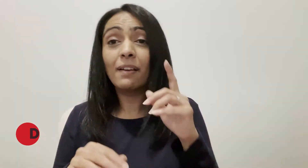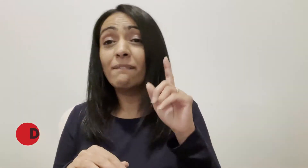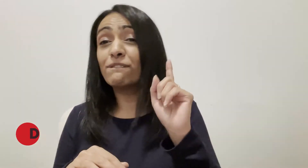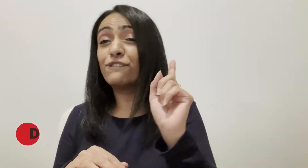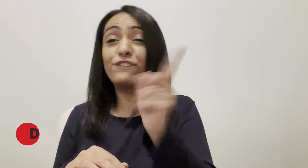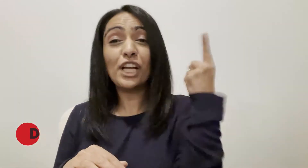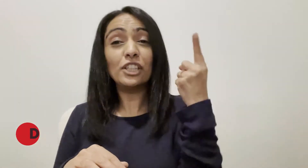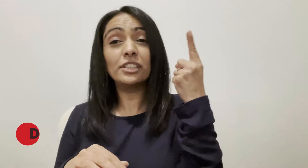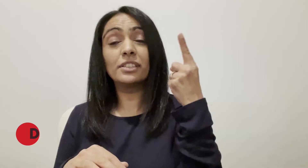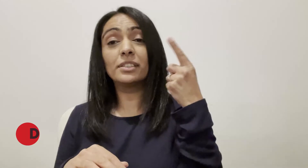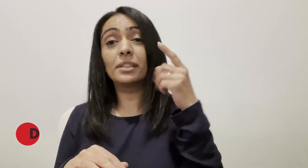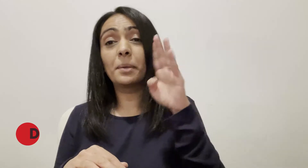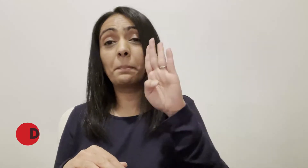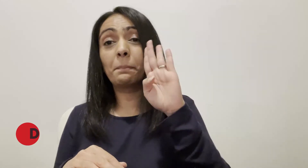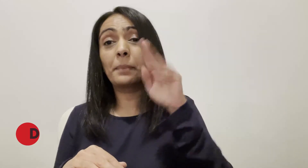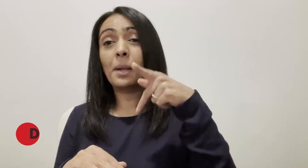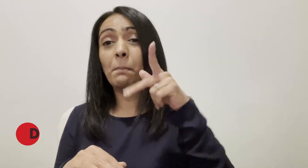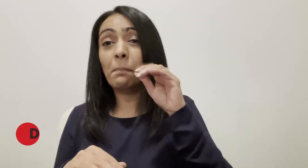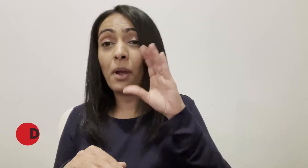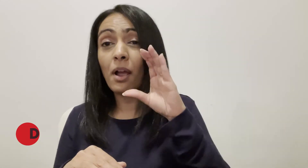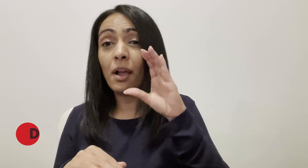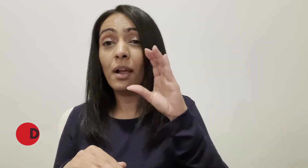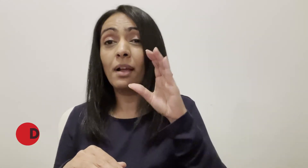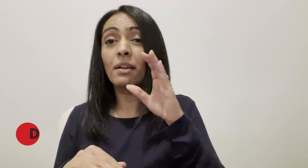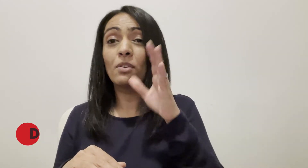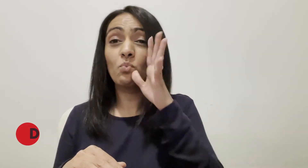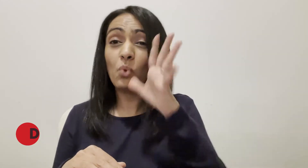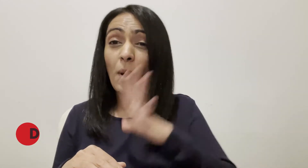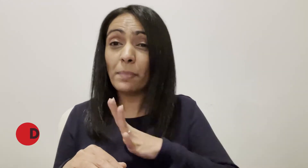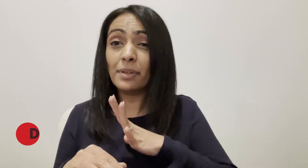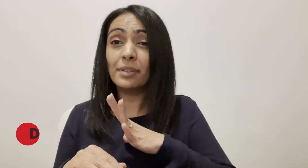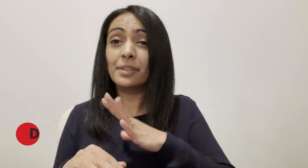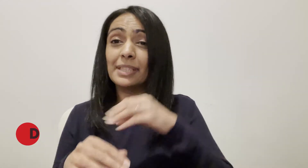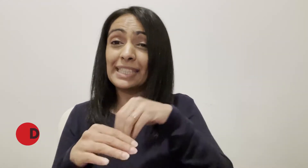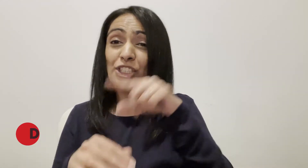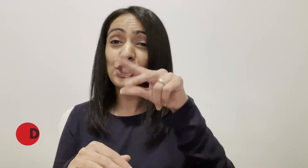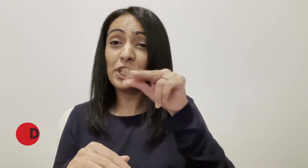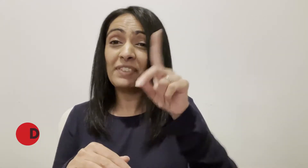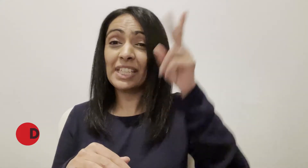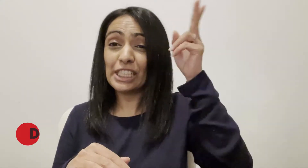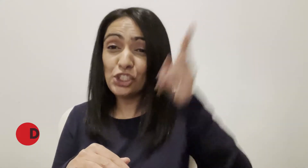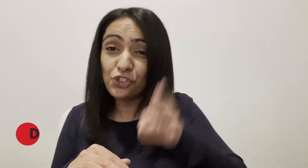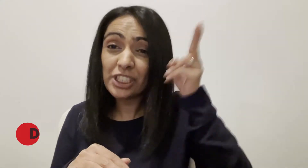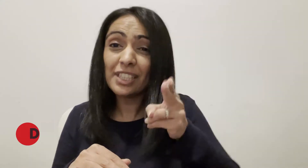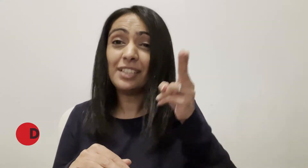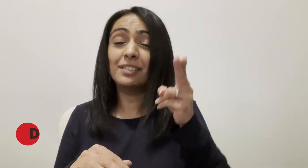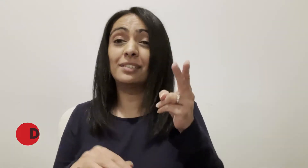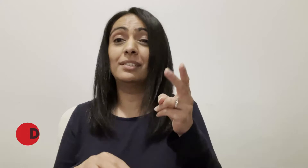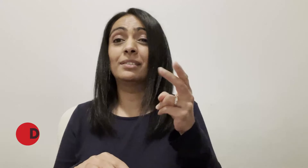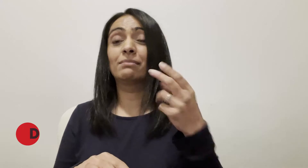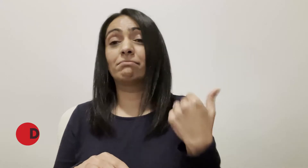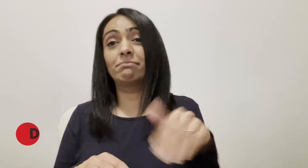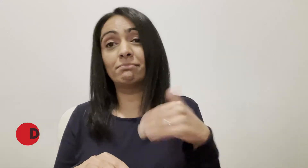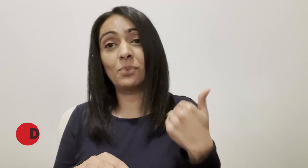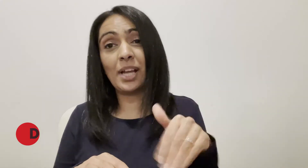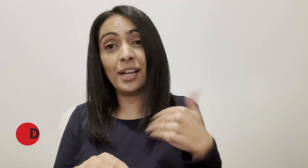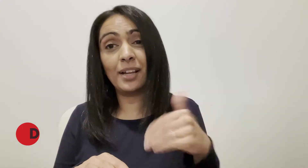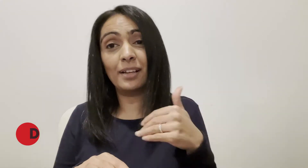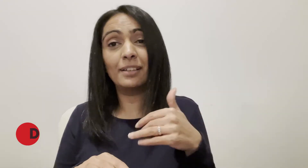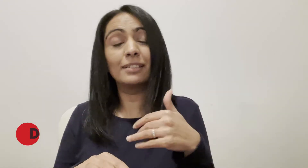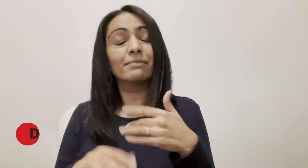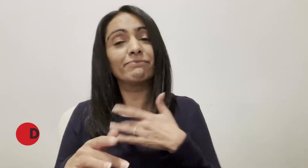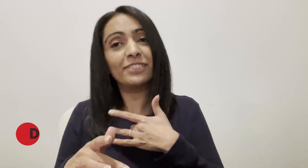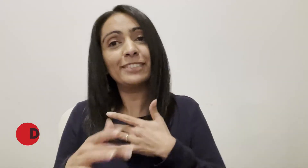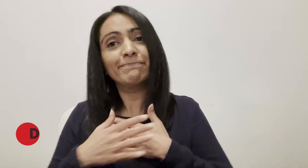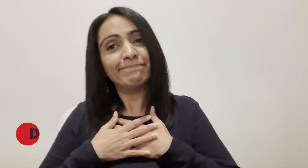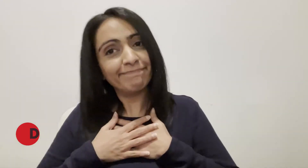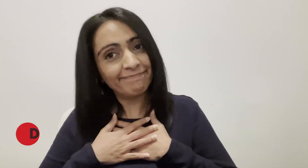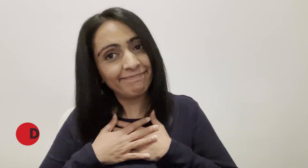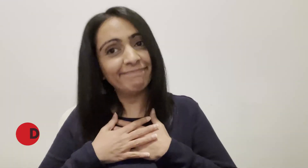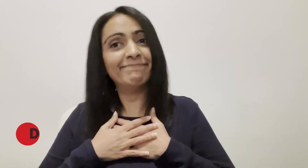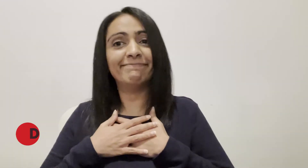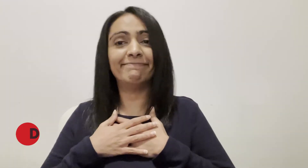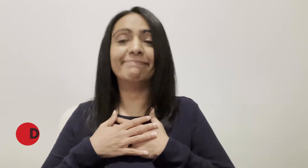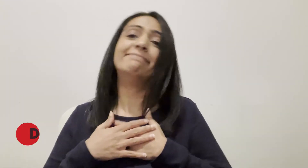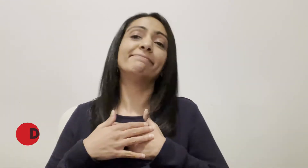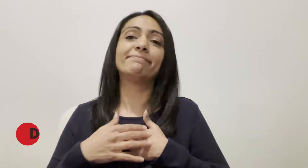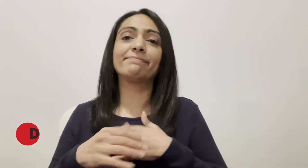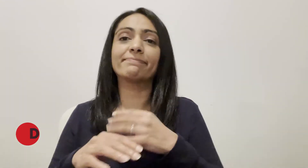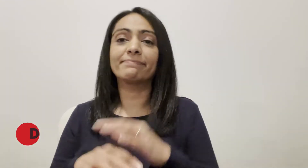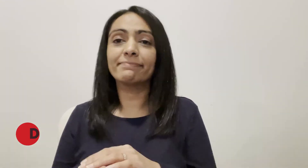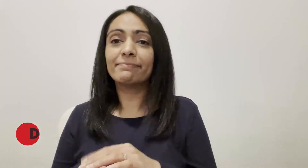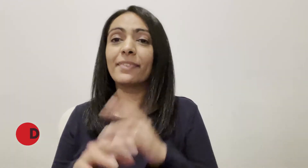As the first BIPOC woman in GVAD's history! It means a lot and I look